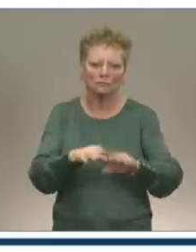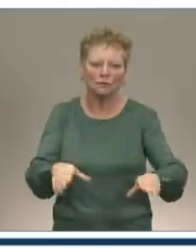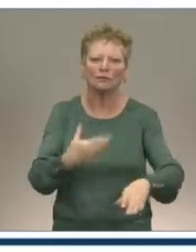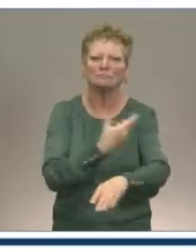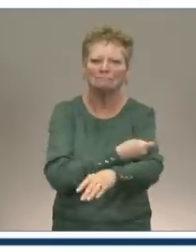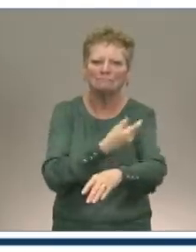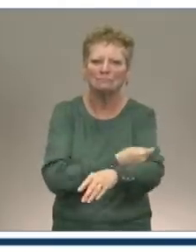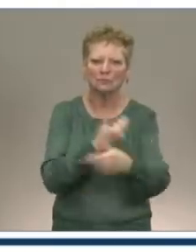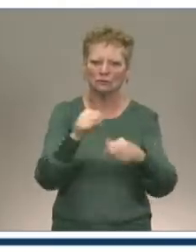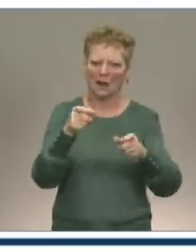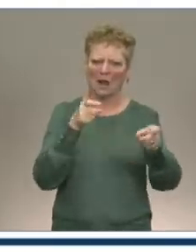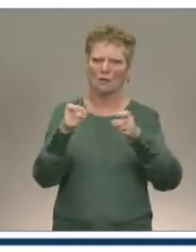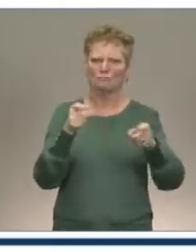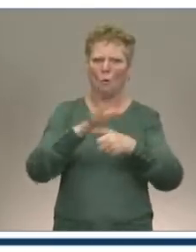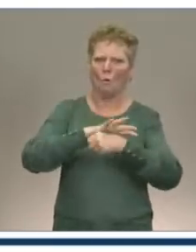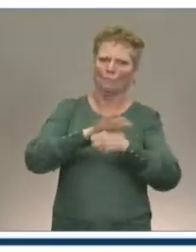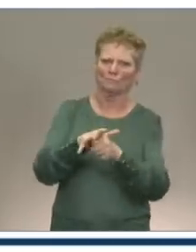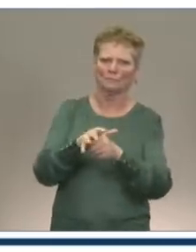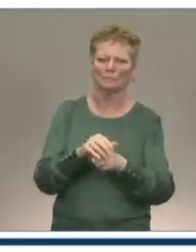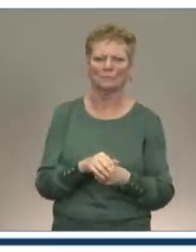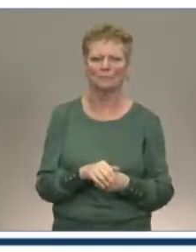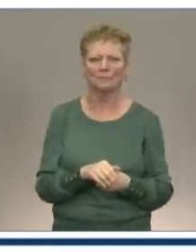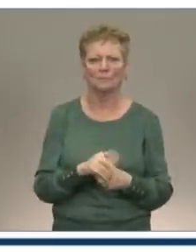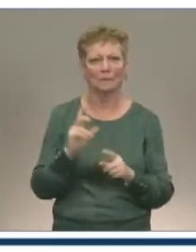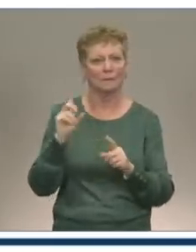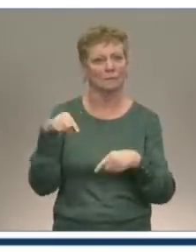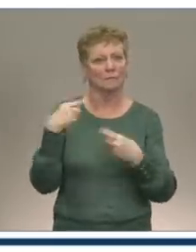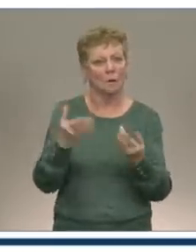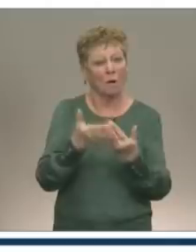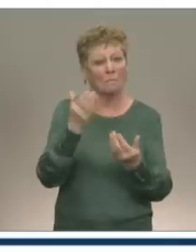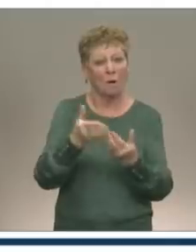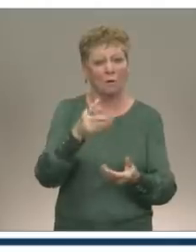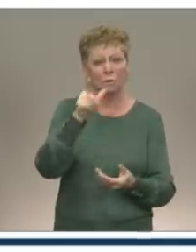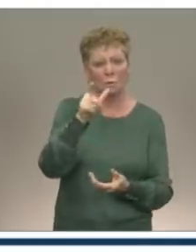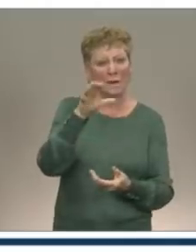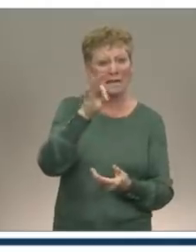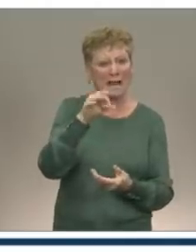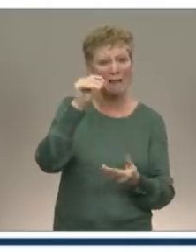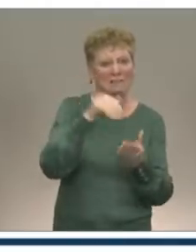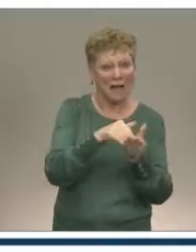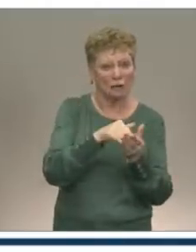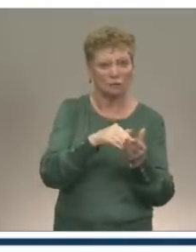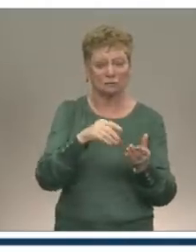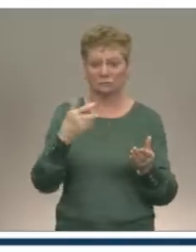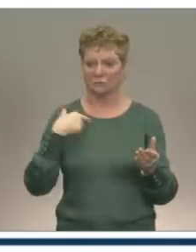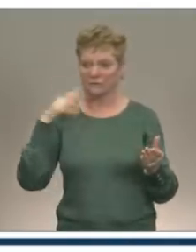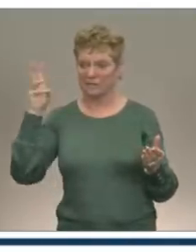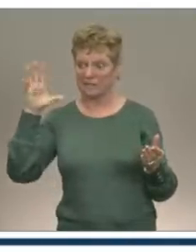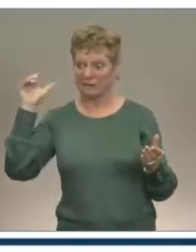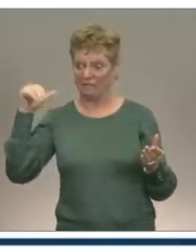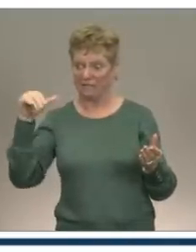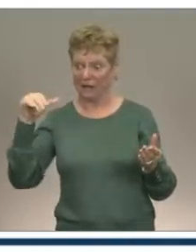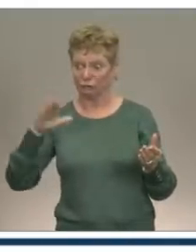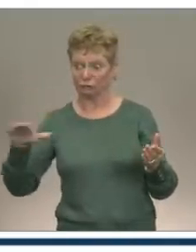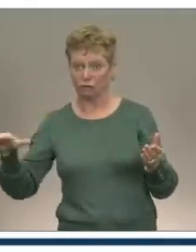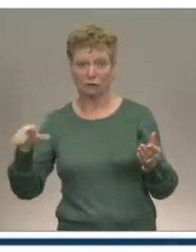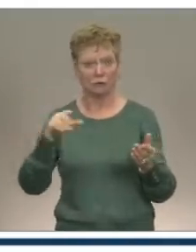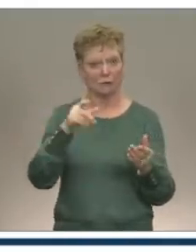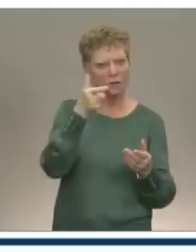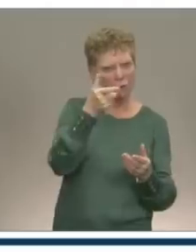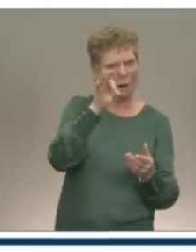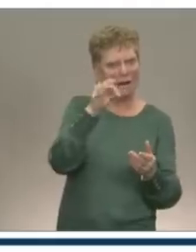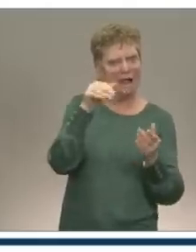and so far almost 29 000 of 65 000 5 to 11 year olds and that's almost 45 percent have had a first